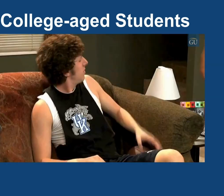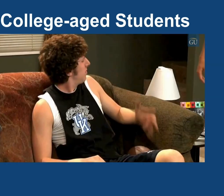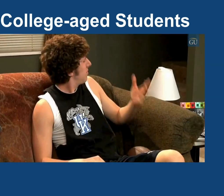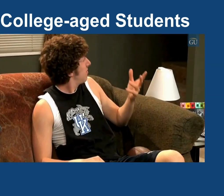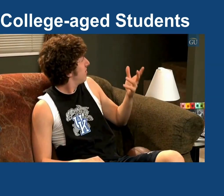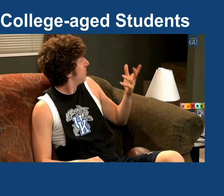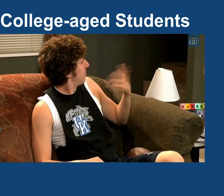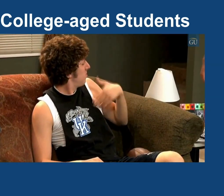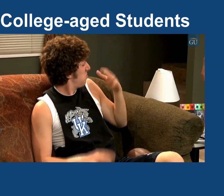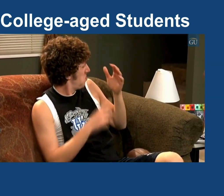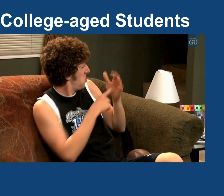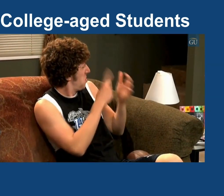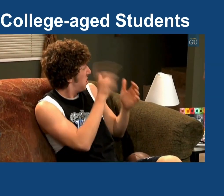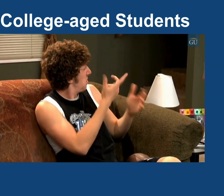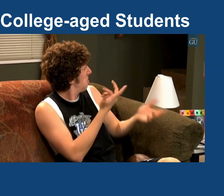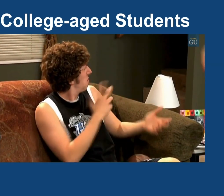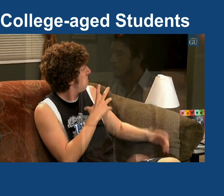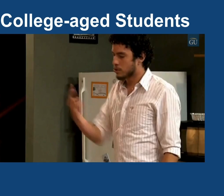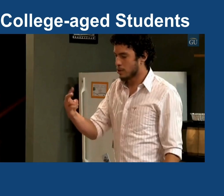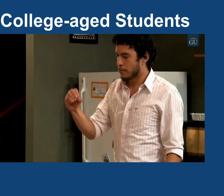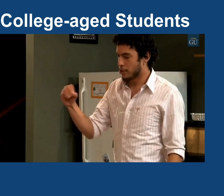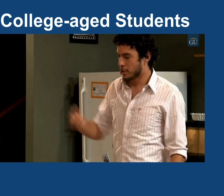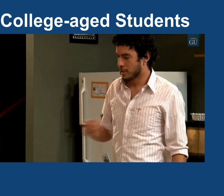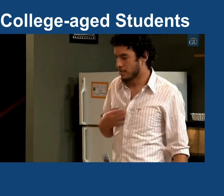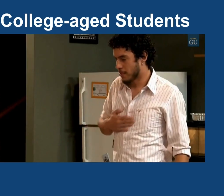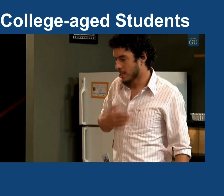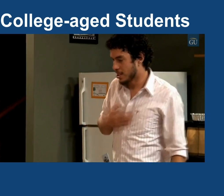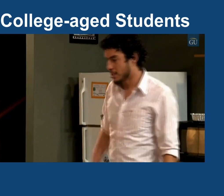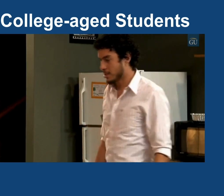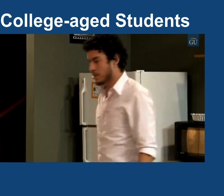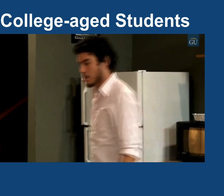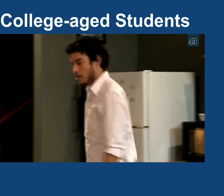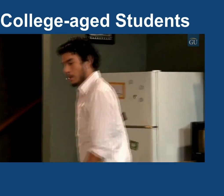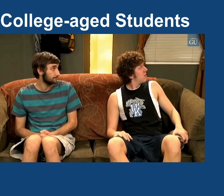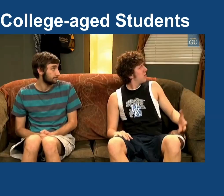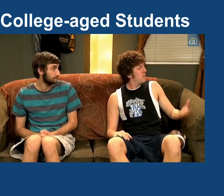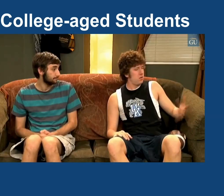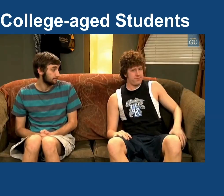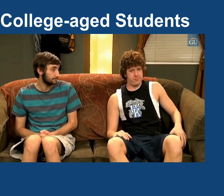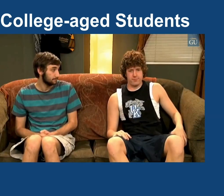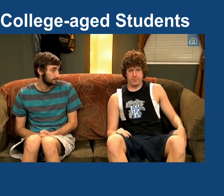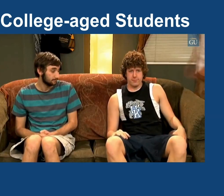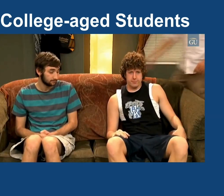White shirt: Get your own milk. Travis: Gee. Okay, I’ll owe you. White: Two percent, please. Travis: Okay.